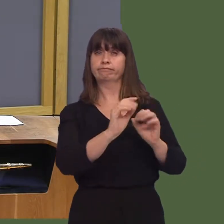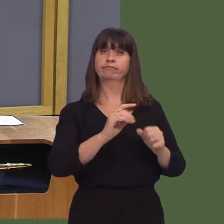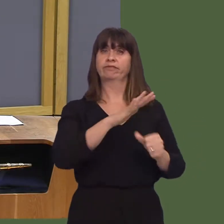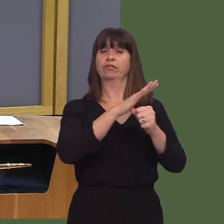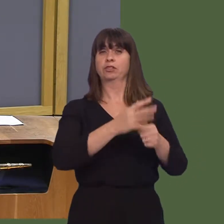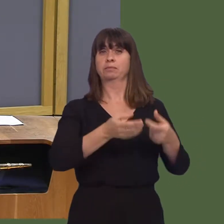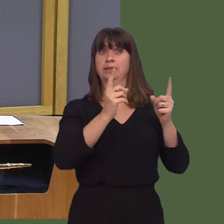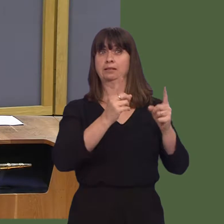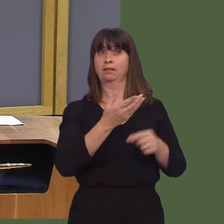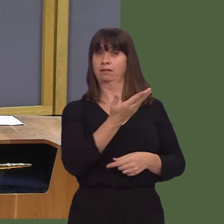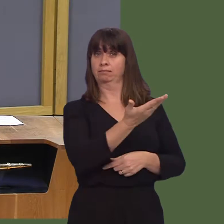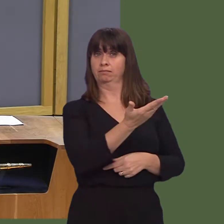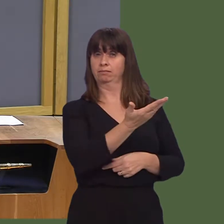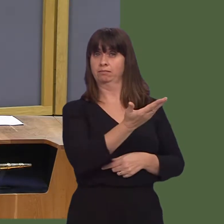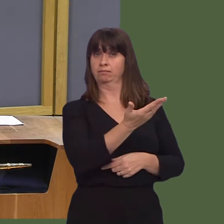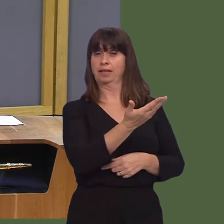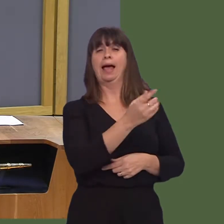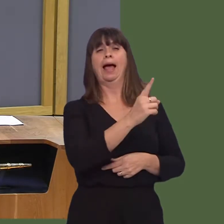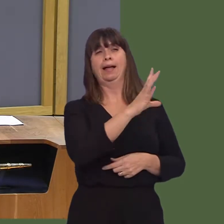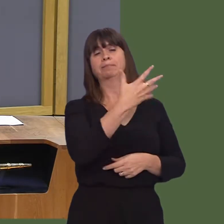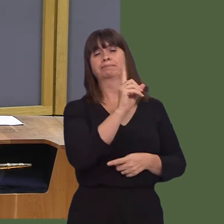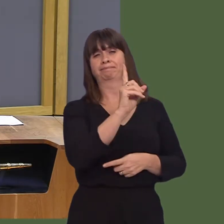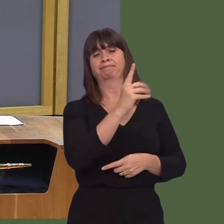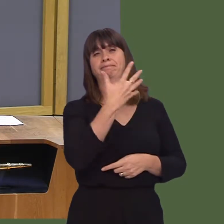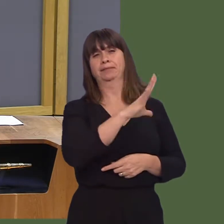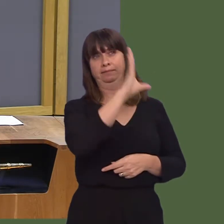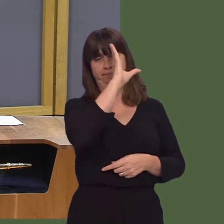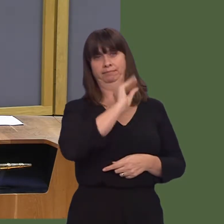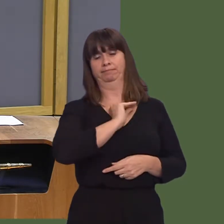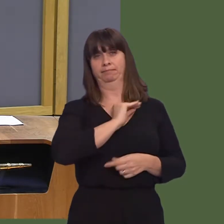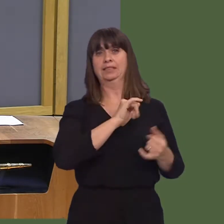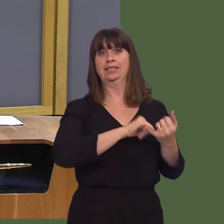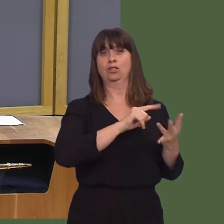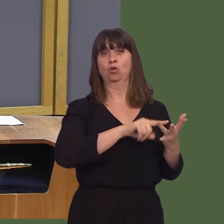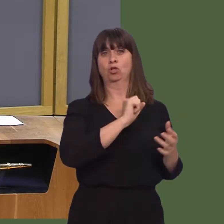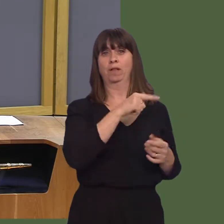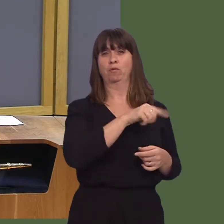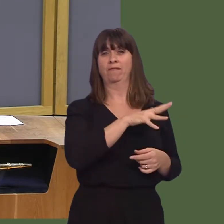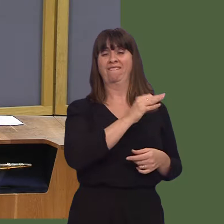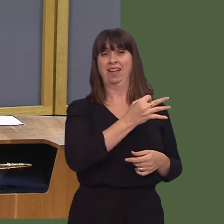I have received notification that, under Standing Order 12.58, the Leader of the House and Chief